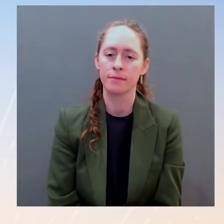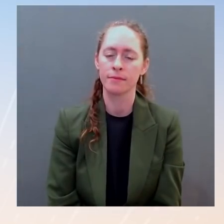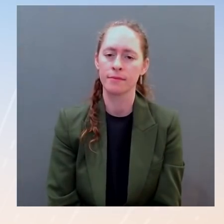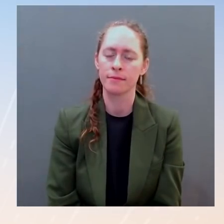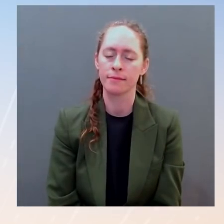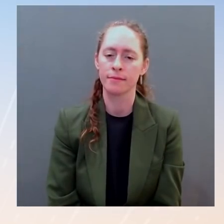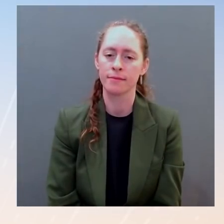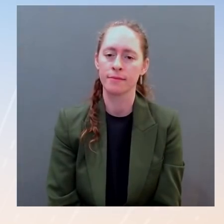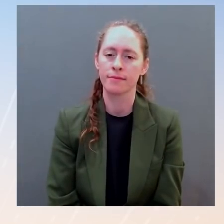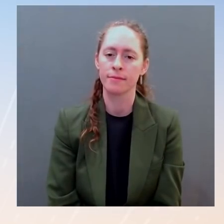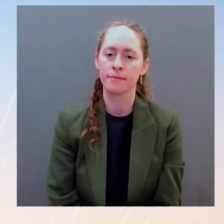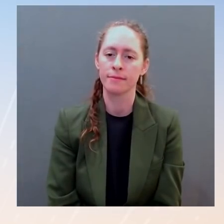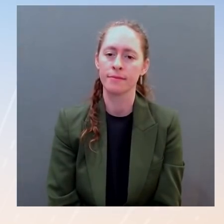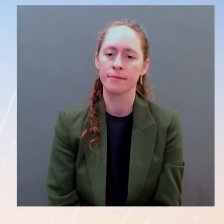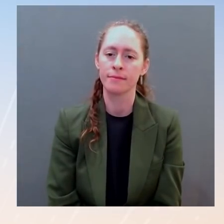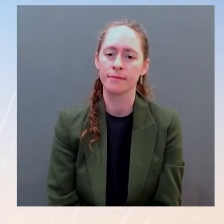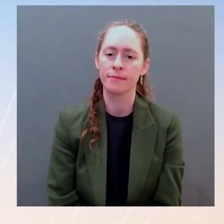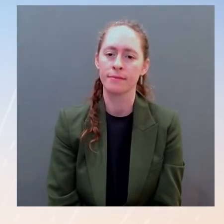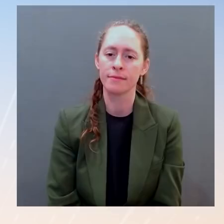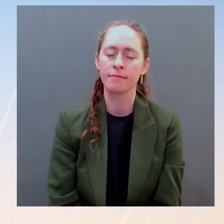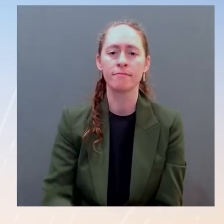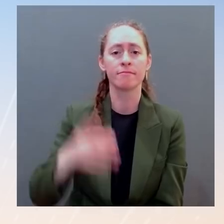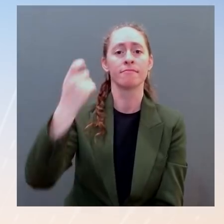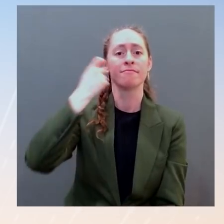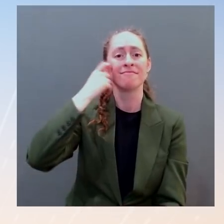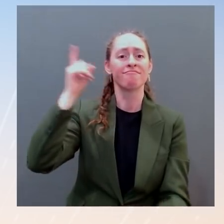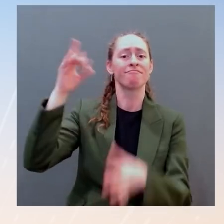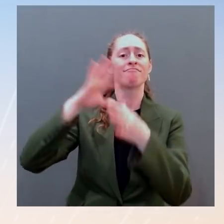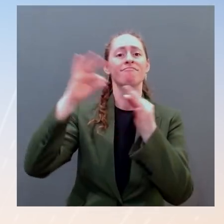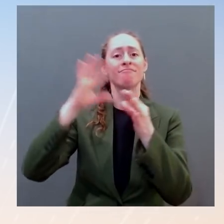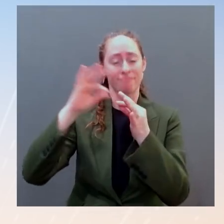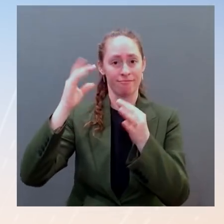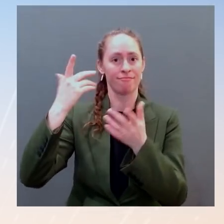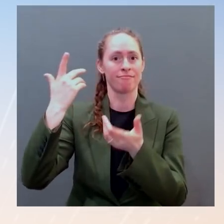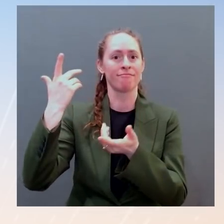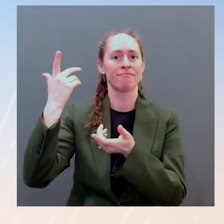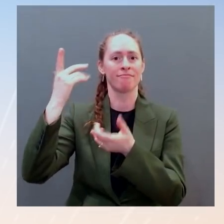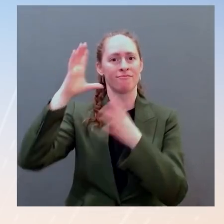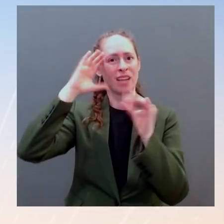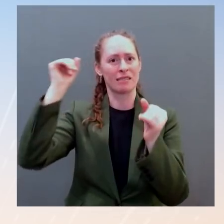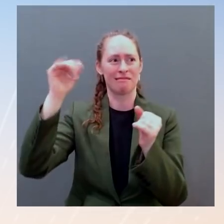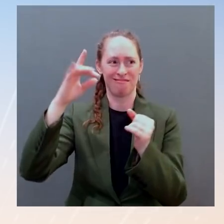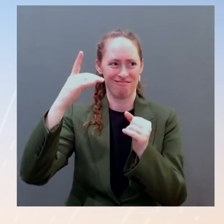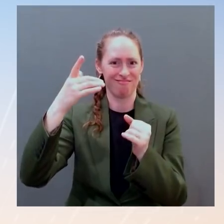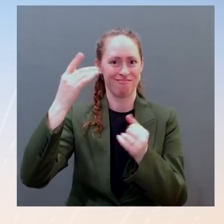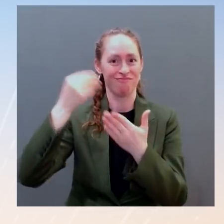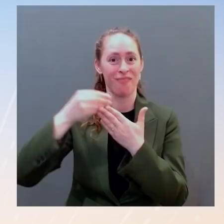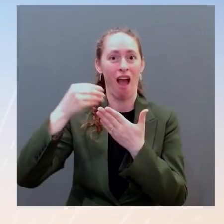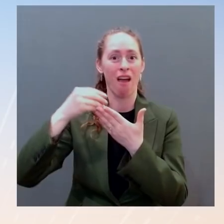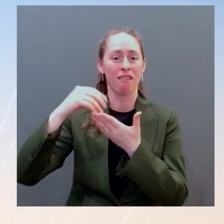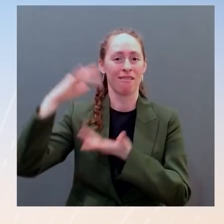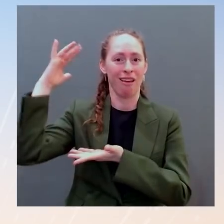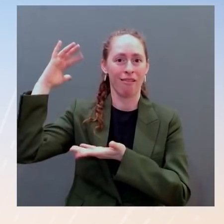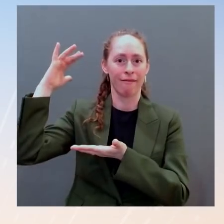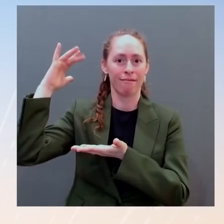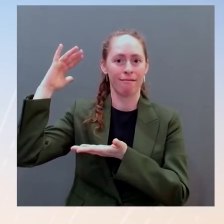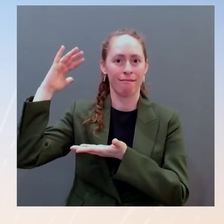after that announcement of the $800 million on Thursday, does the U.S. have left to provide Ukraine? Ms. Psaki: I'm sure I can get you this specific,